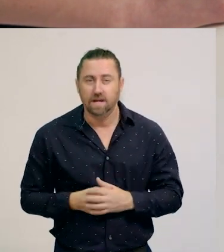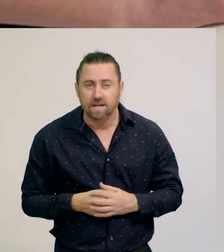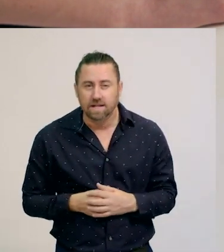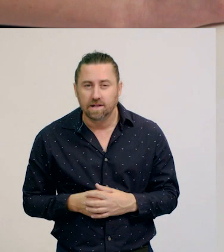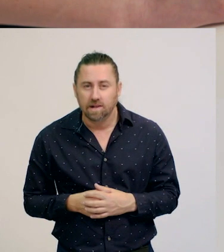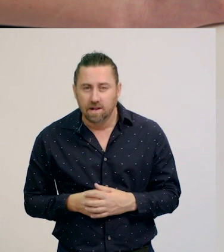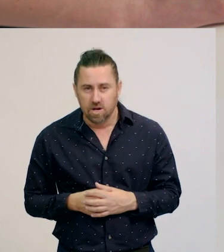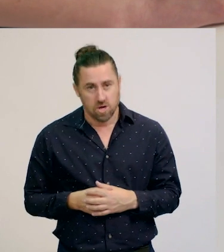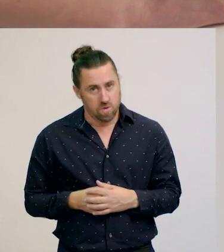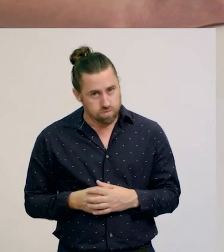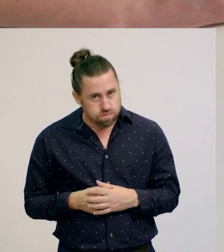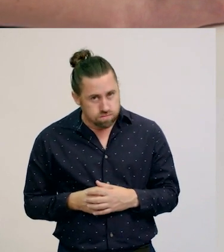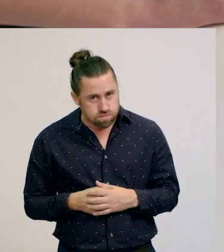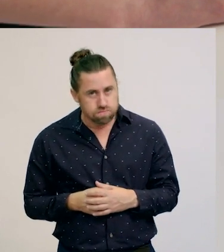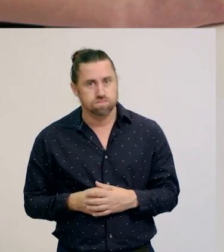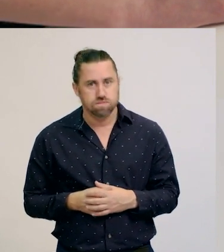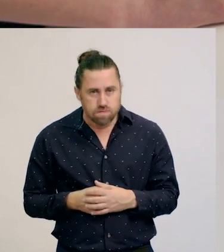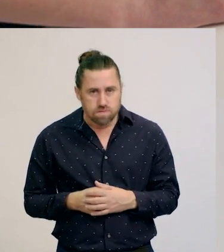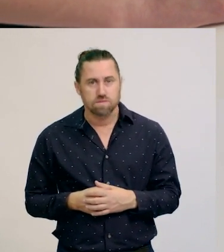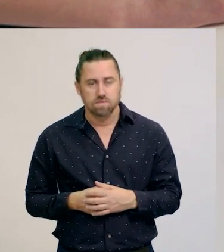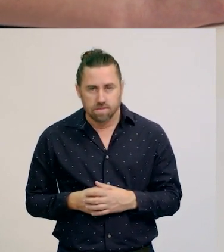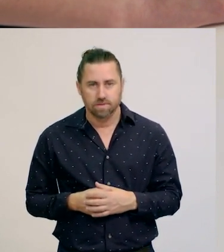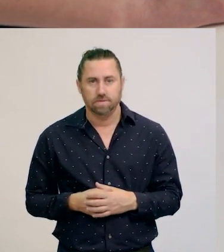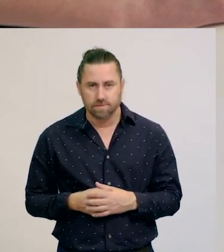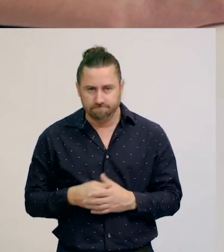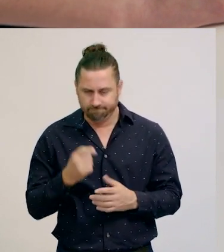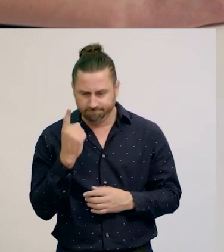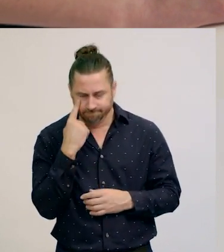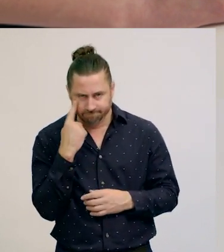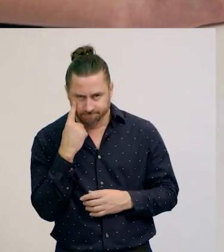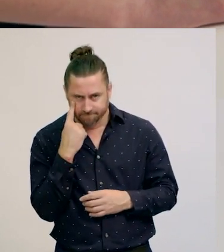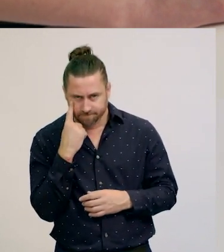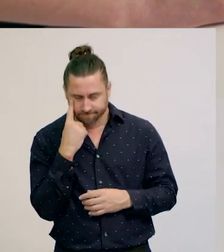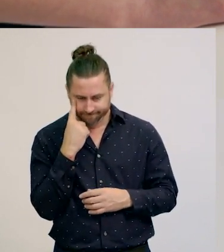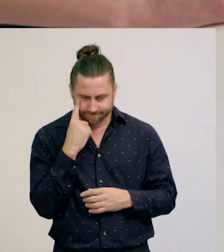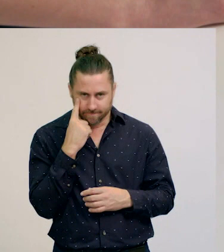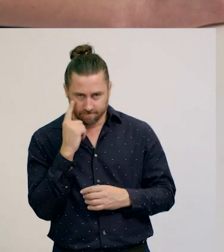Okay. Then I need to put out the target card.